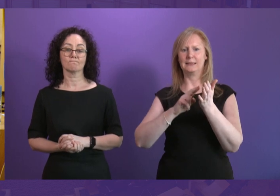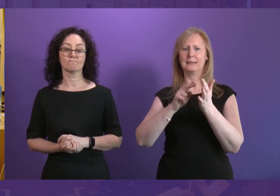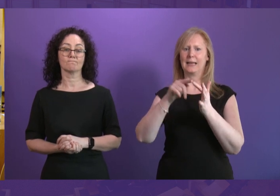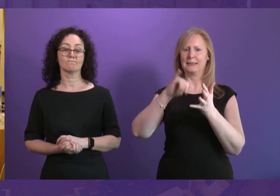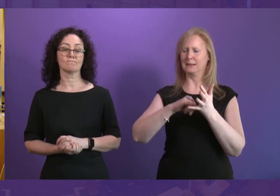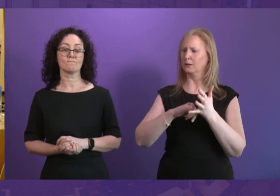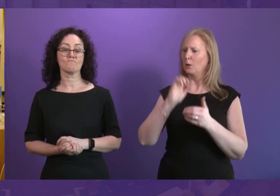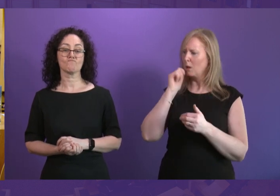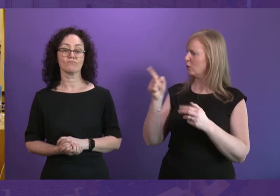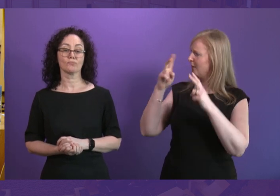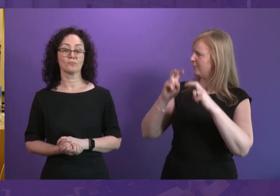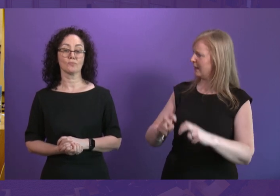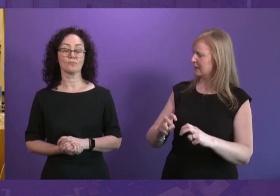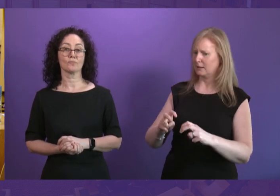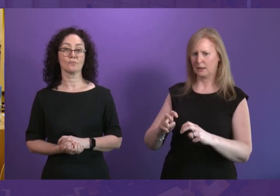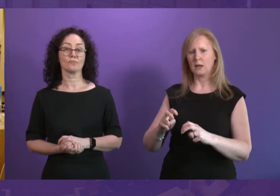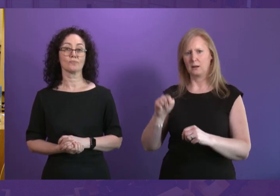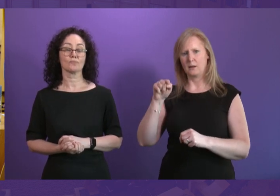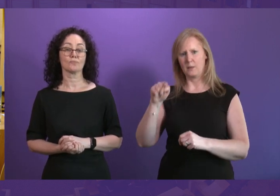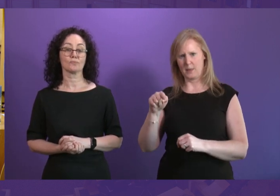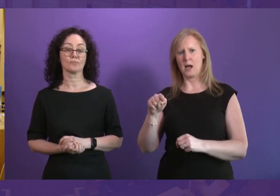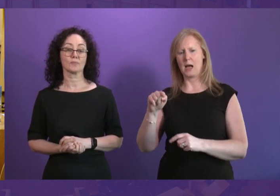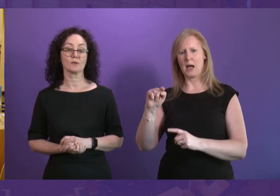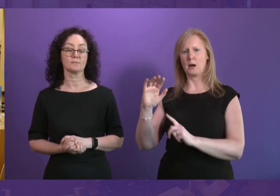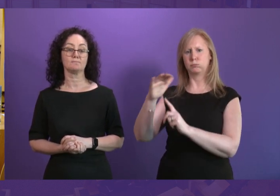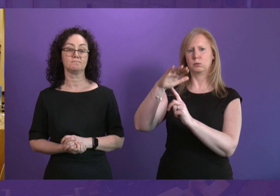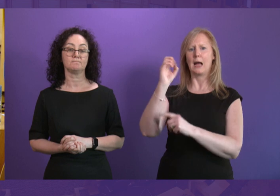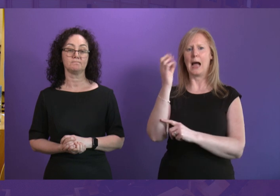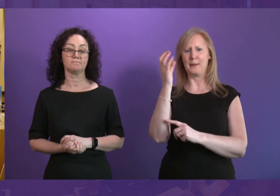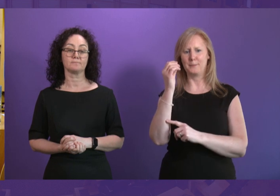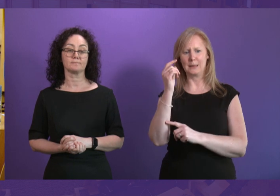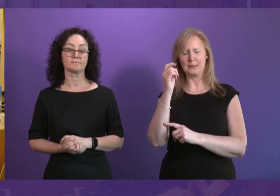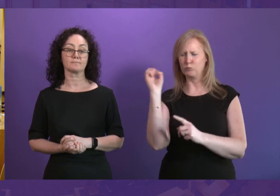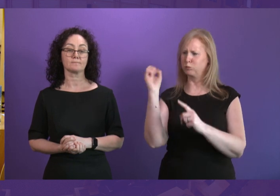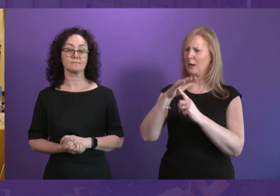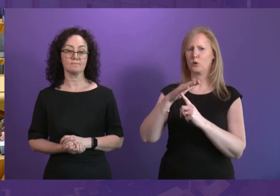she make sure that the air ambulance service treats such situations as a priority?